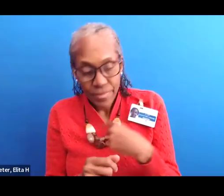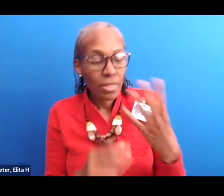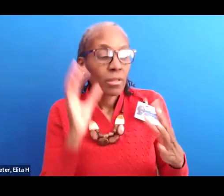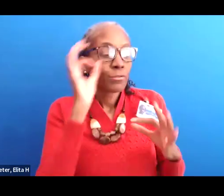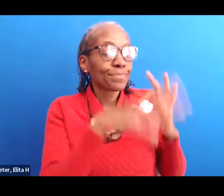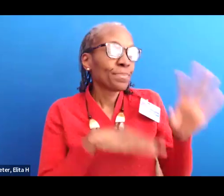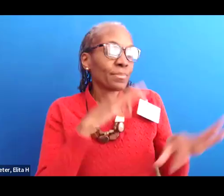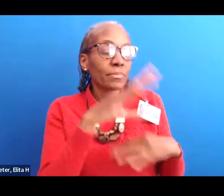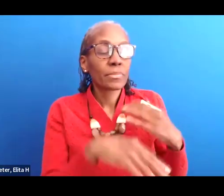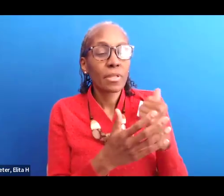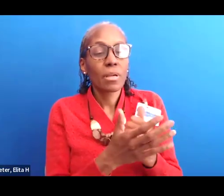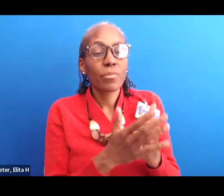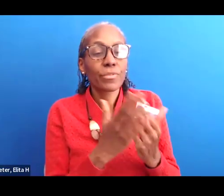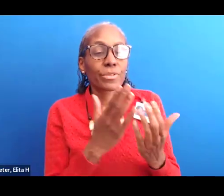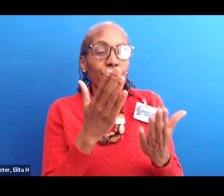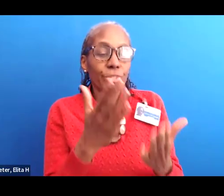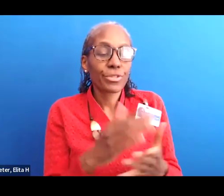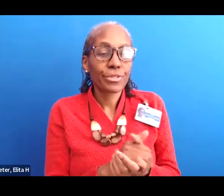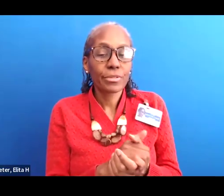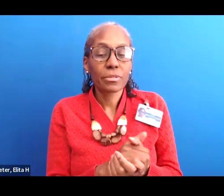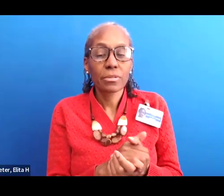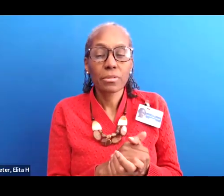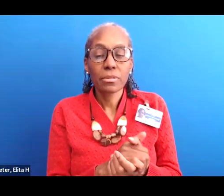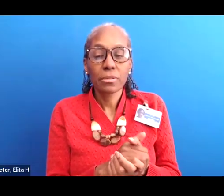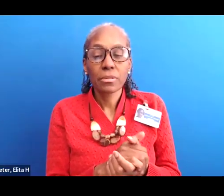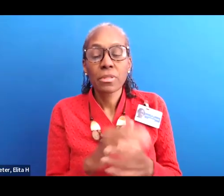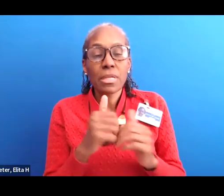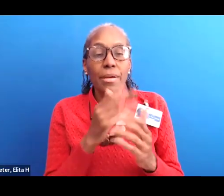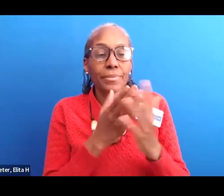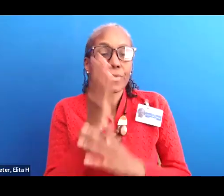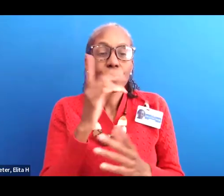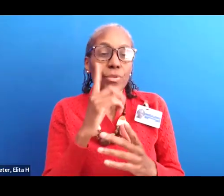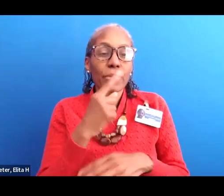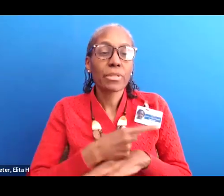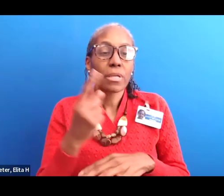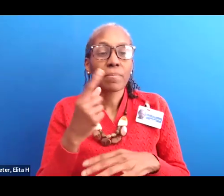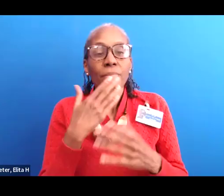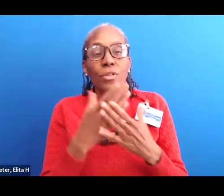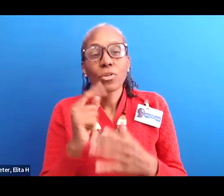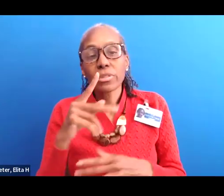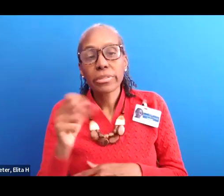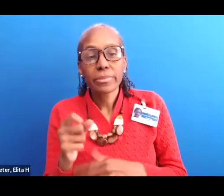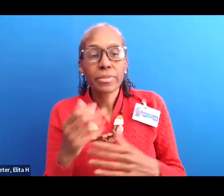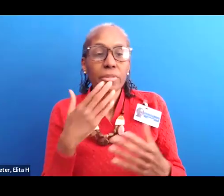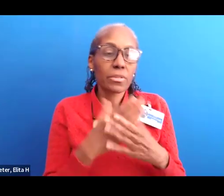helpful suggestions for just how to make it through the day. What's some good tips? What's some good time saver?